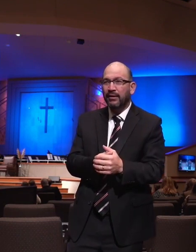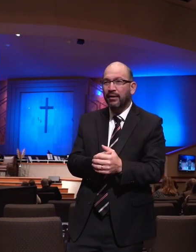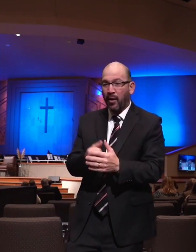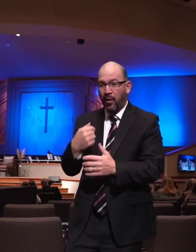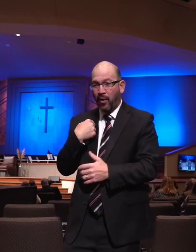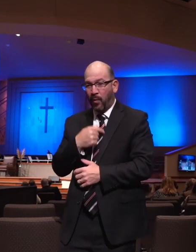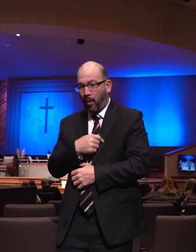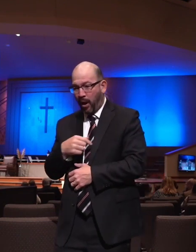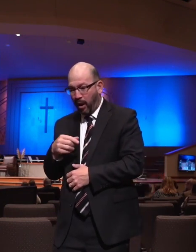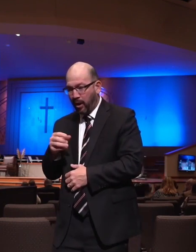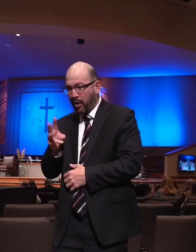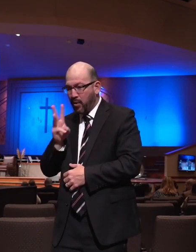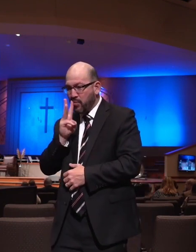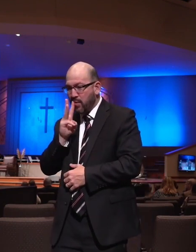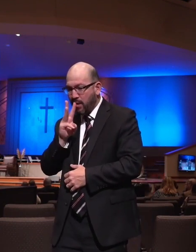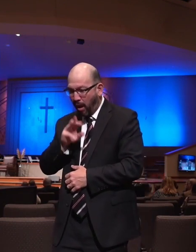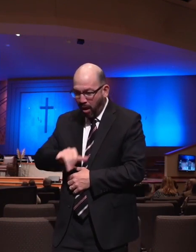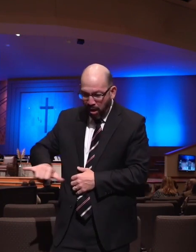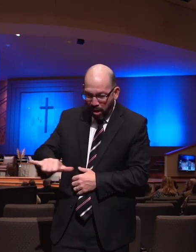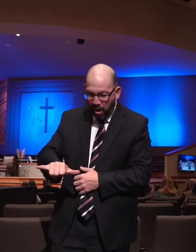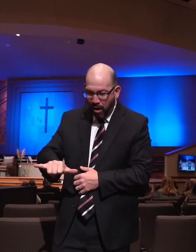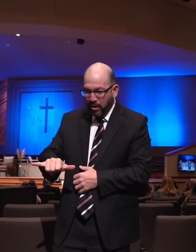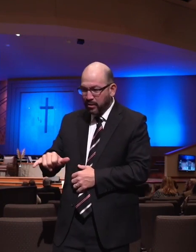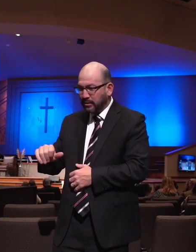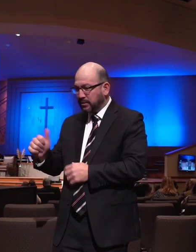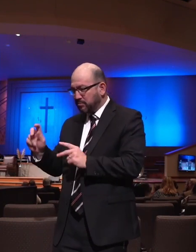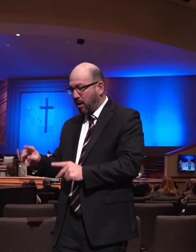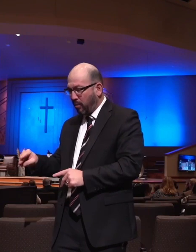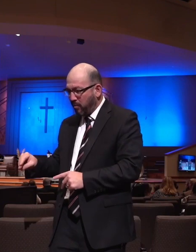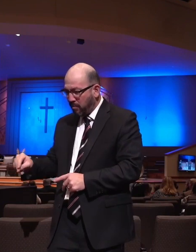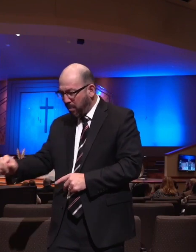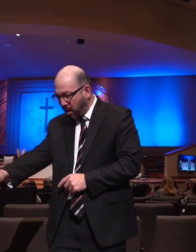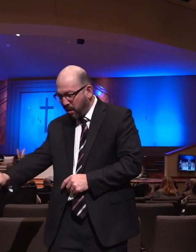then some picked the fruit and the reason why the key person in this story